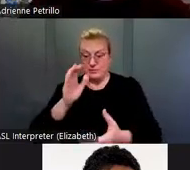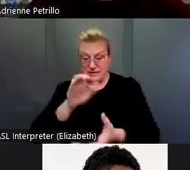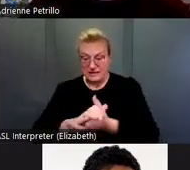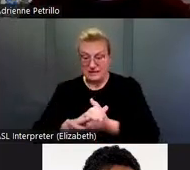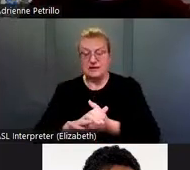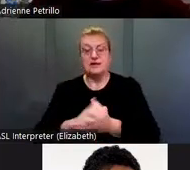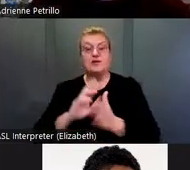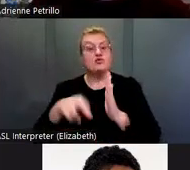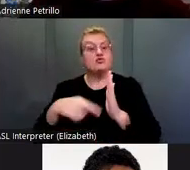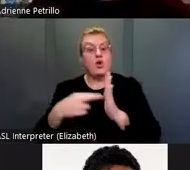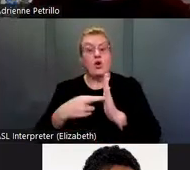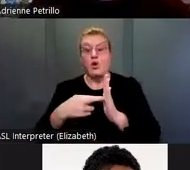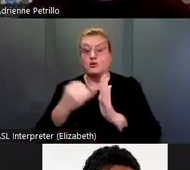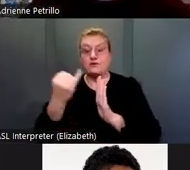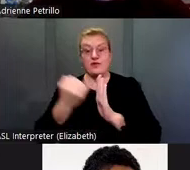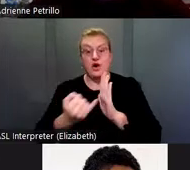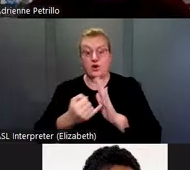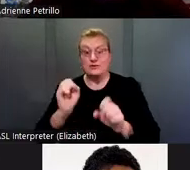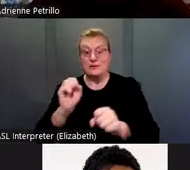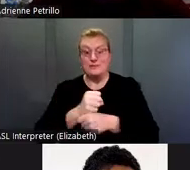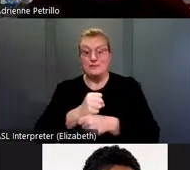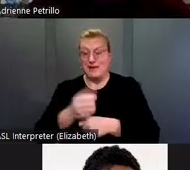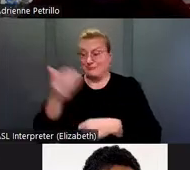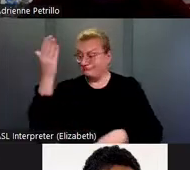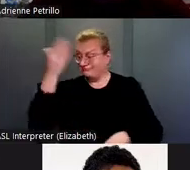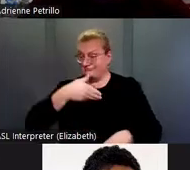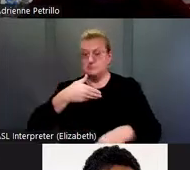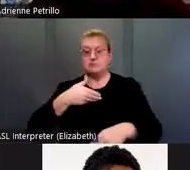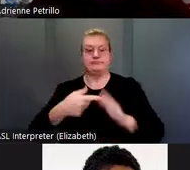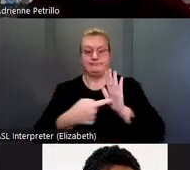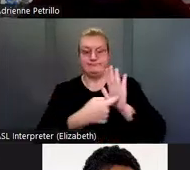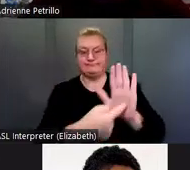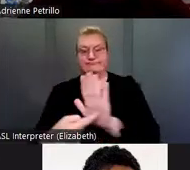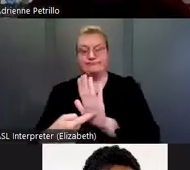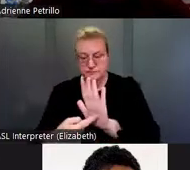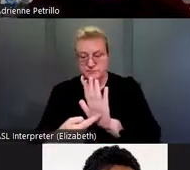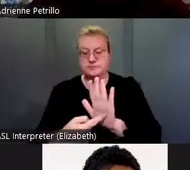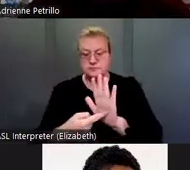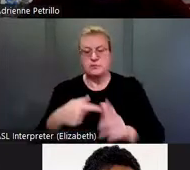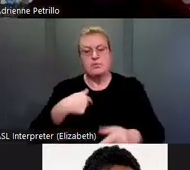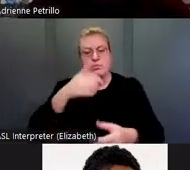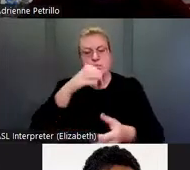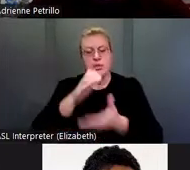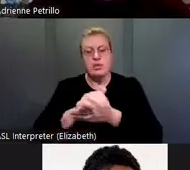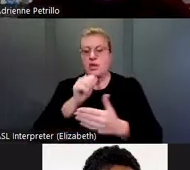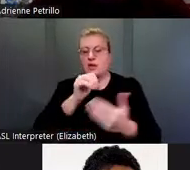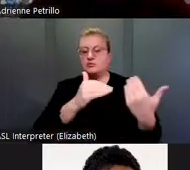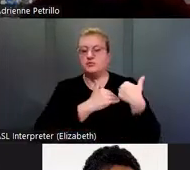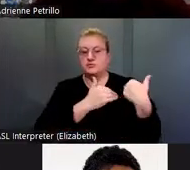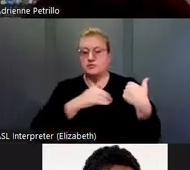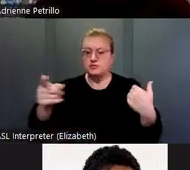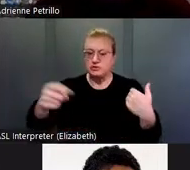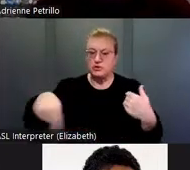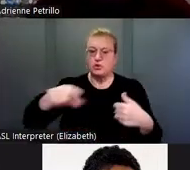is to make the invisible visible. We also believe that it is not the responsibility of those who have been made invisible